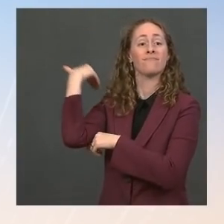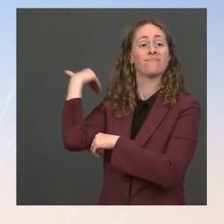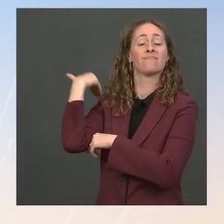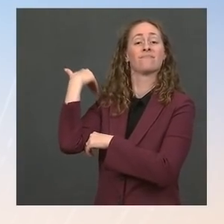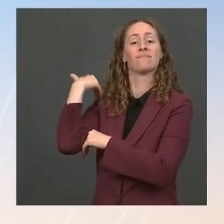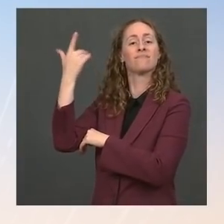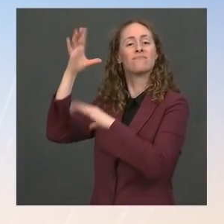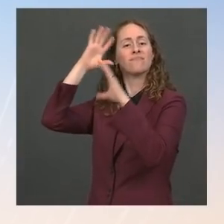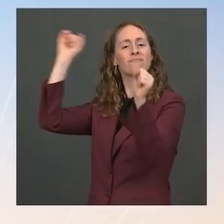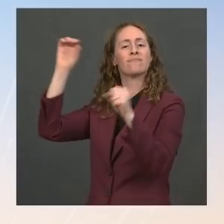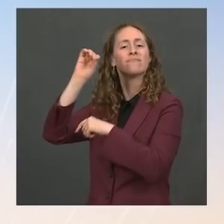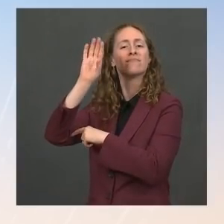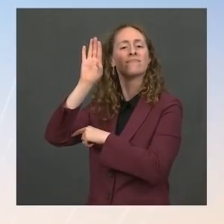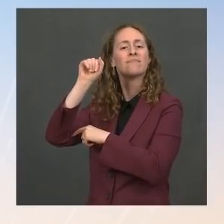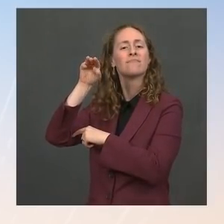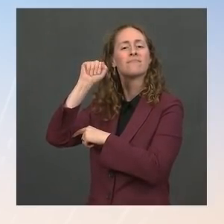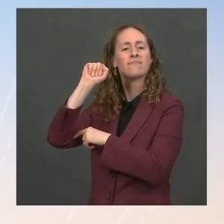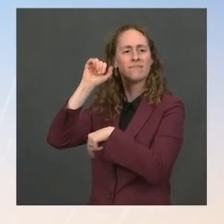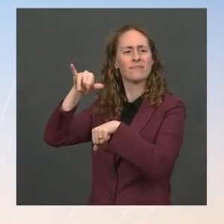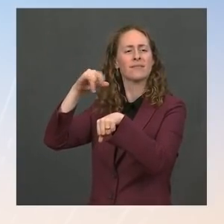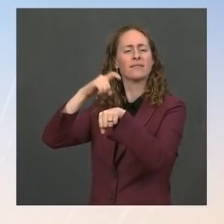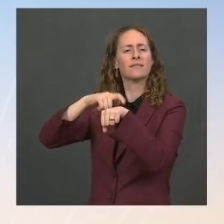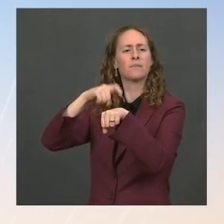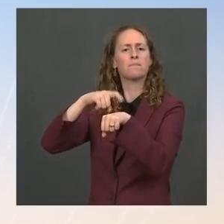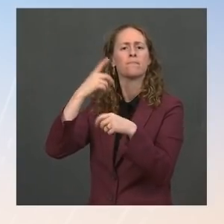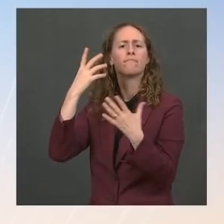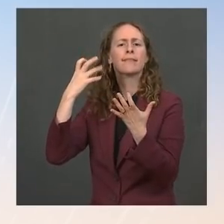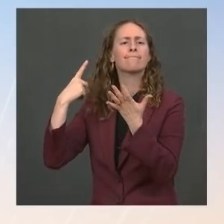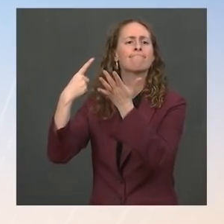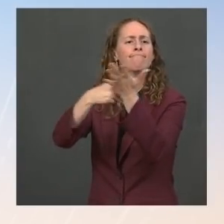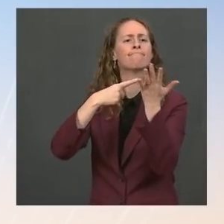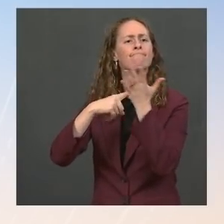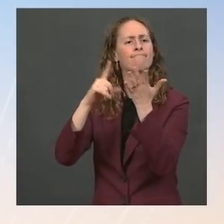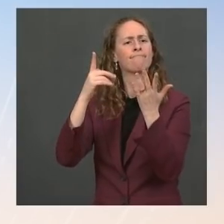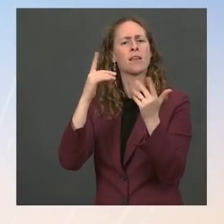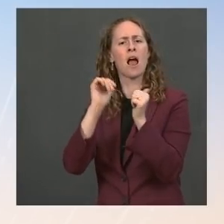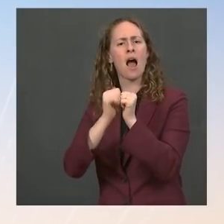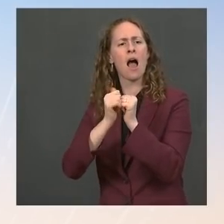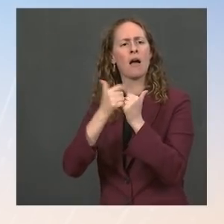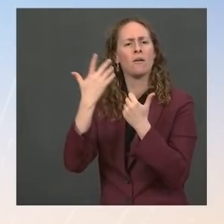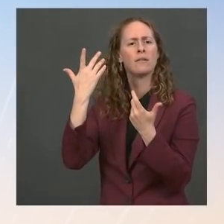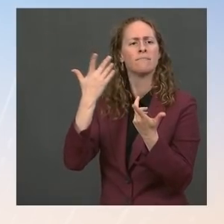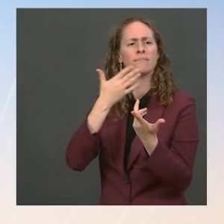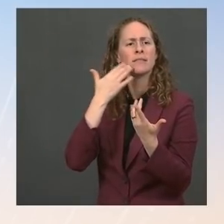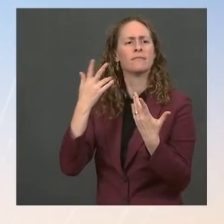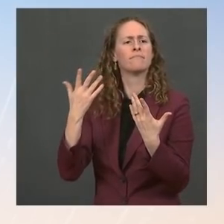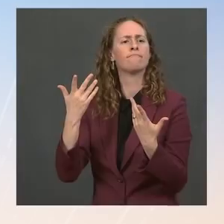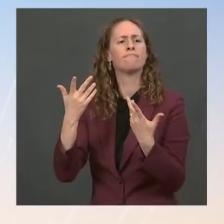the amount of highly enriched uranium that's moving around the world. President Obama ran a number of summits,